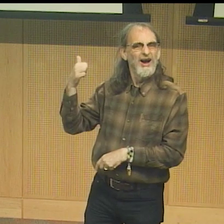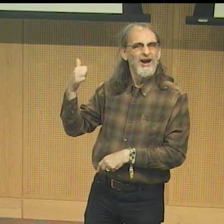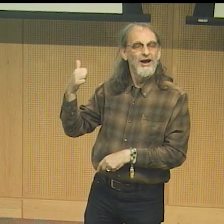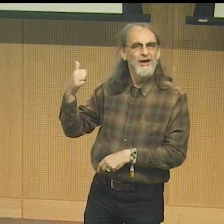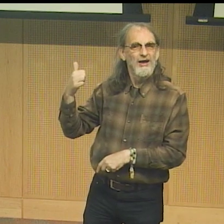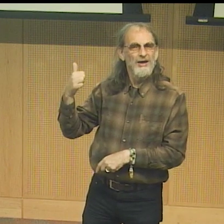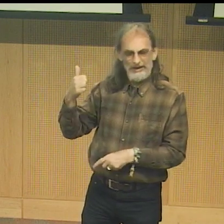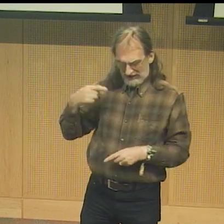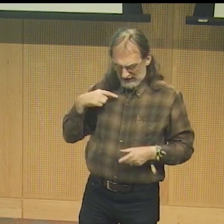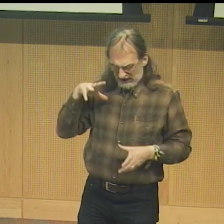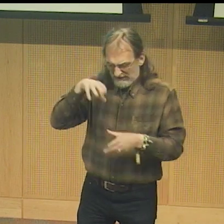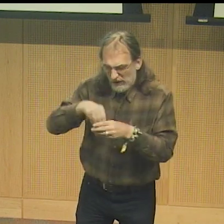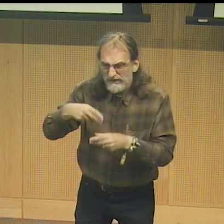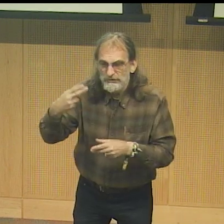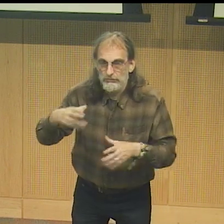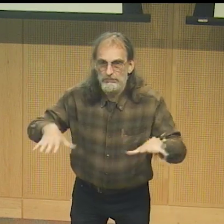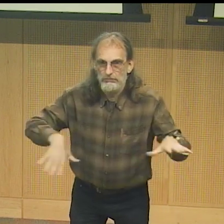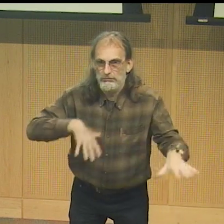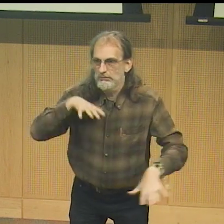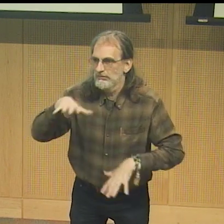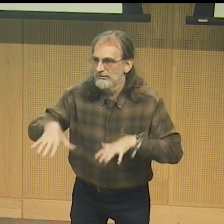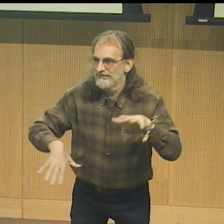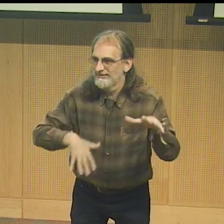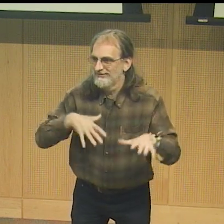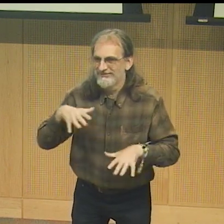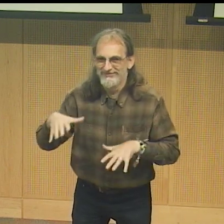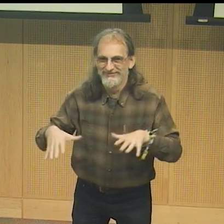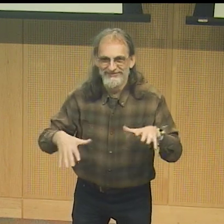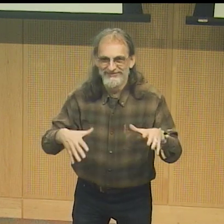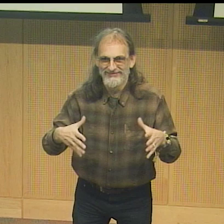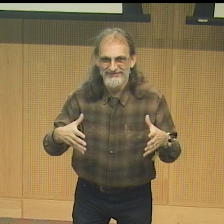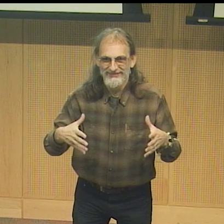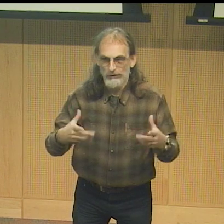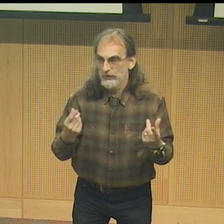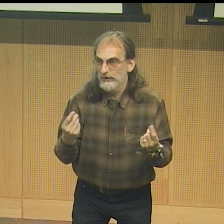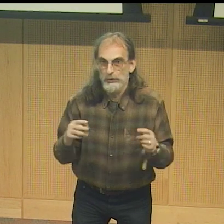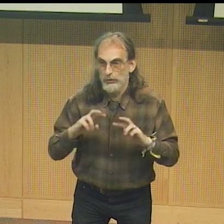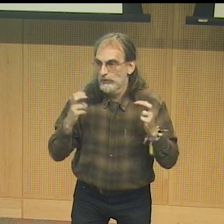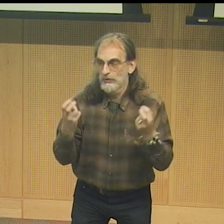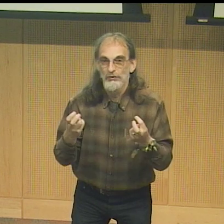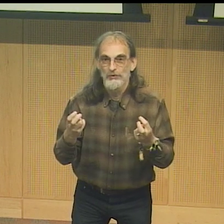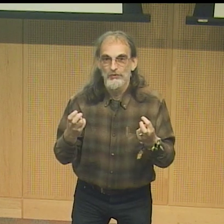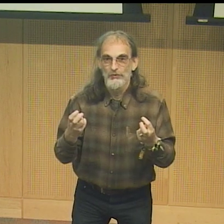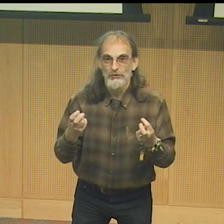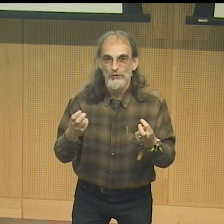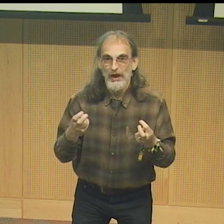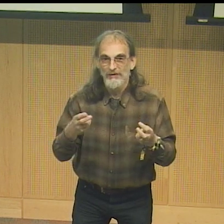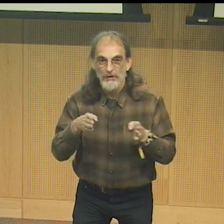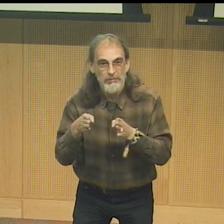It's easy to talk about the individuals who were so impactful in past years, but being in the moment,